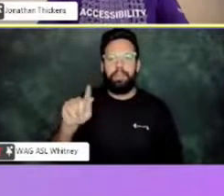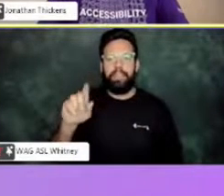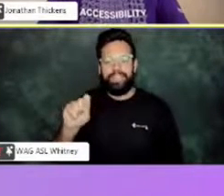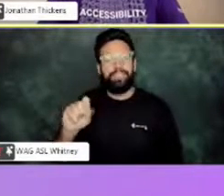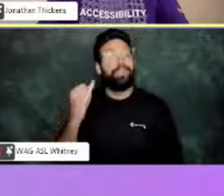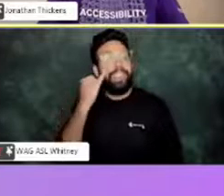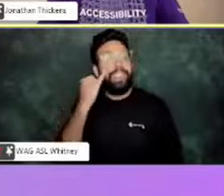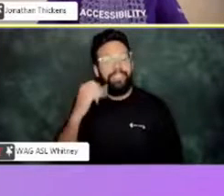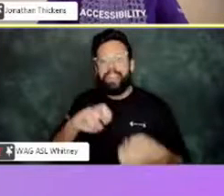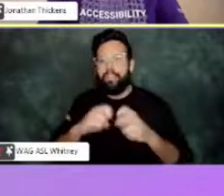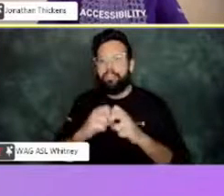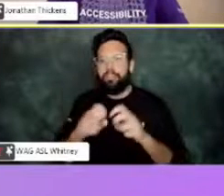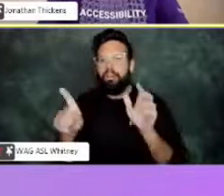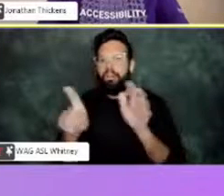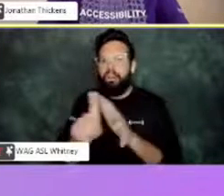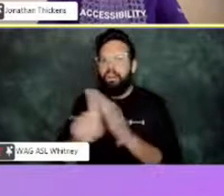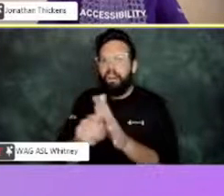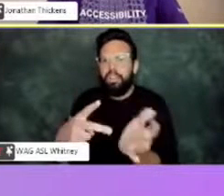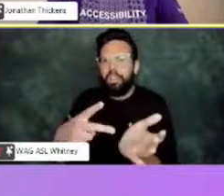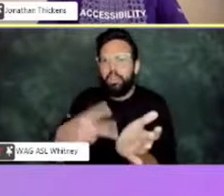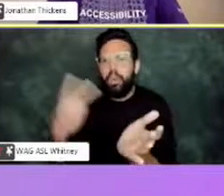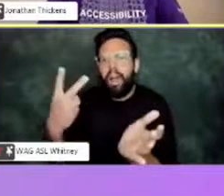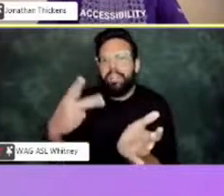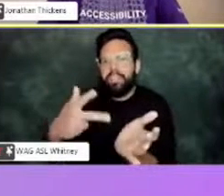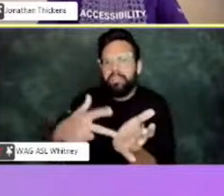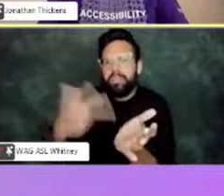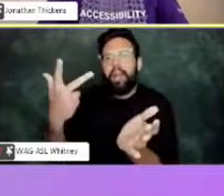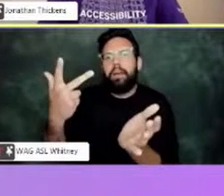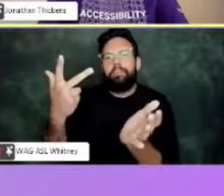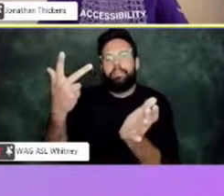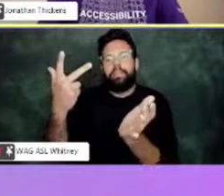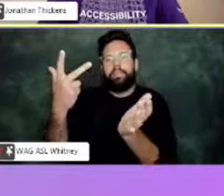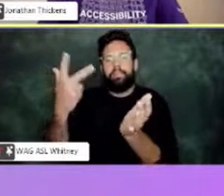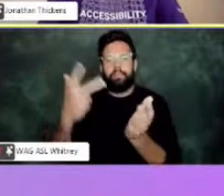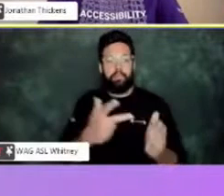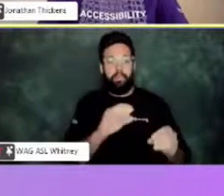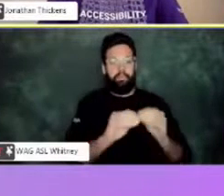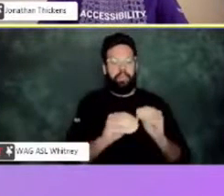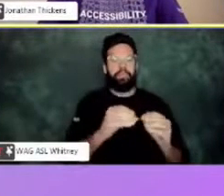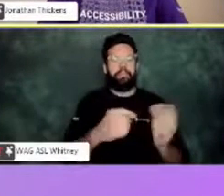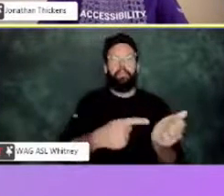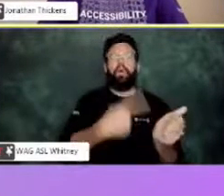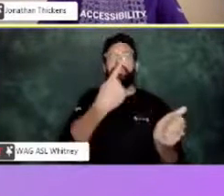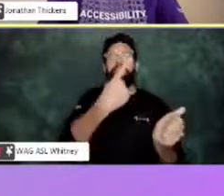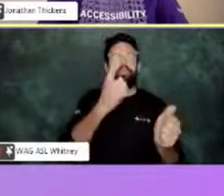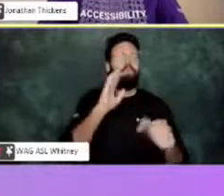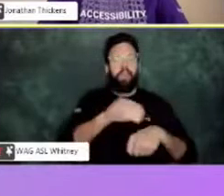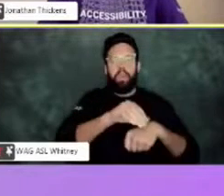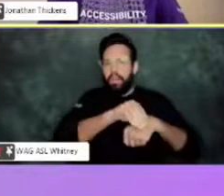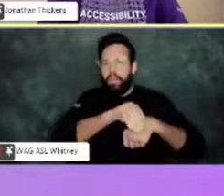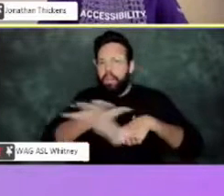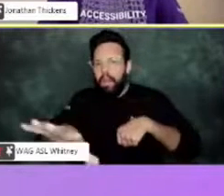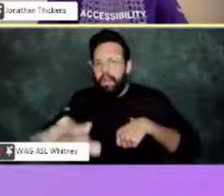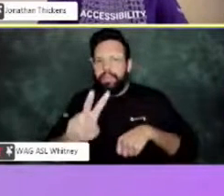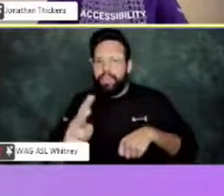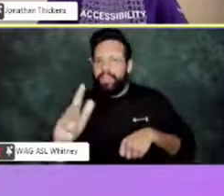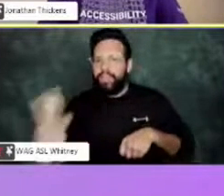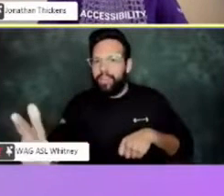When you fix one of these duplicate issues in code, you'll knock out more than one accessibility violation on that page, meaning your changes go a lot further.